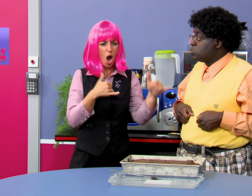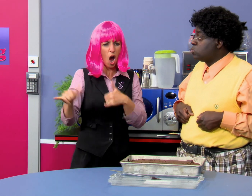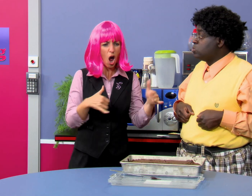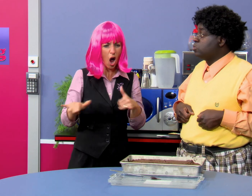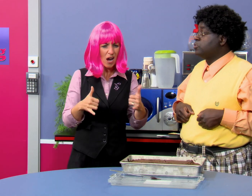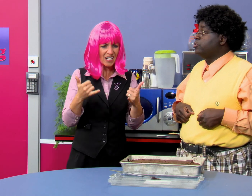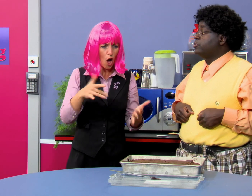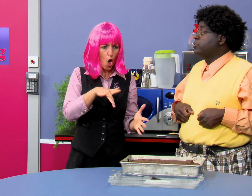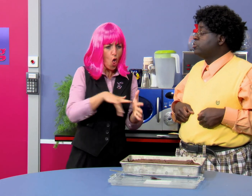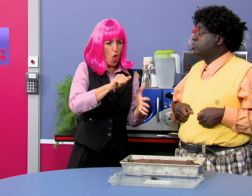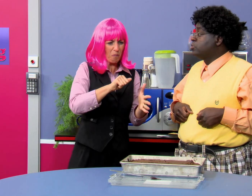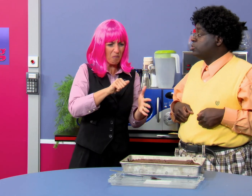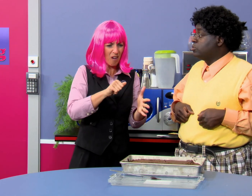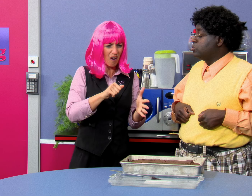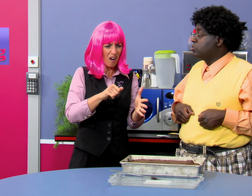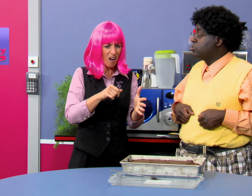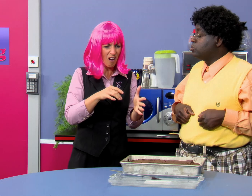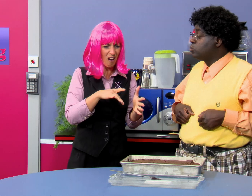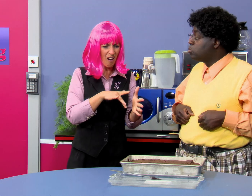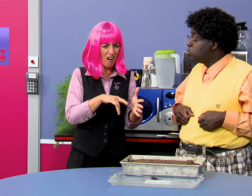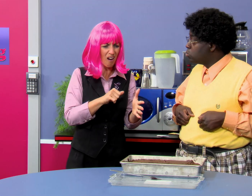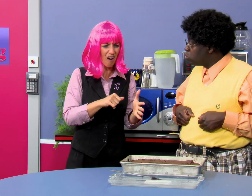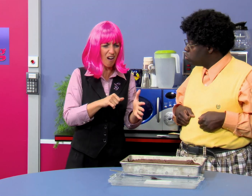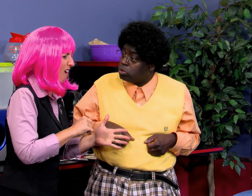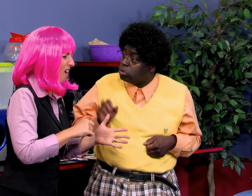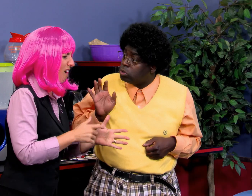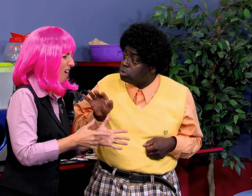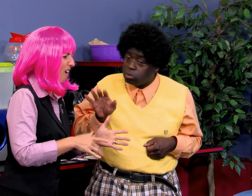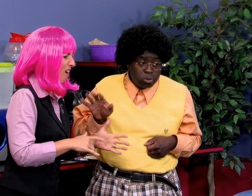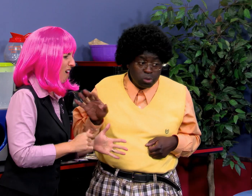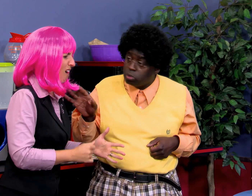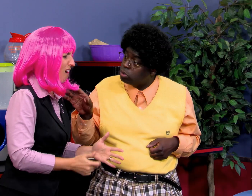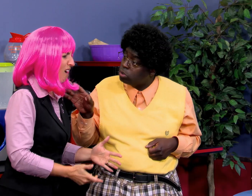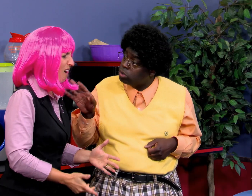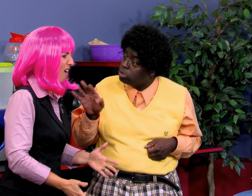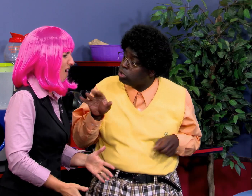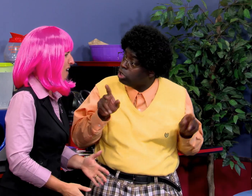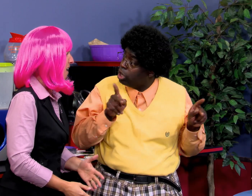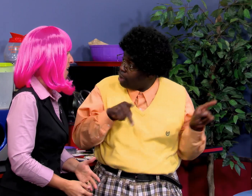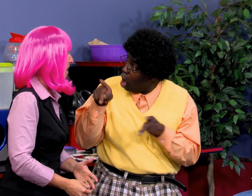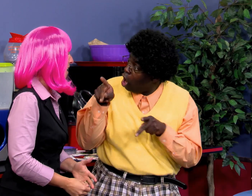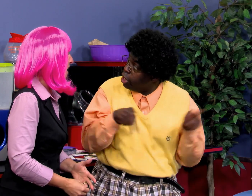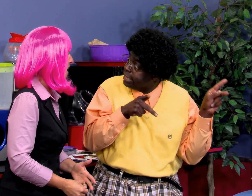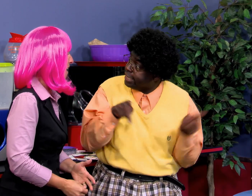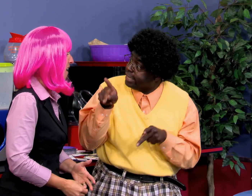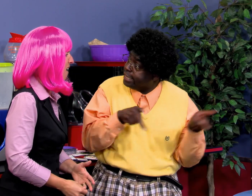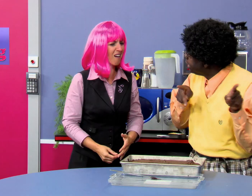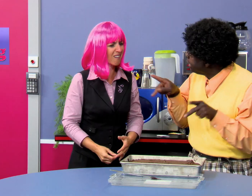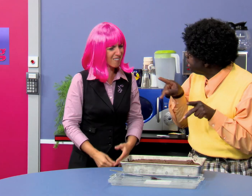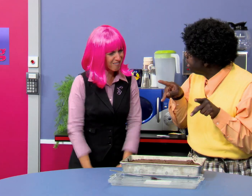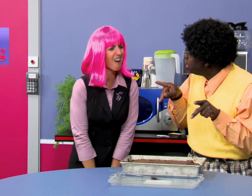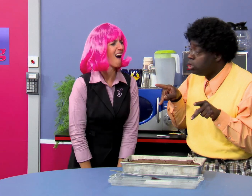NOW IT'S GOT A HOLE IN IT. OH, FOR A PARTY?